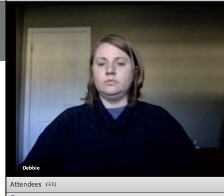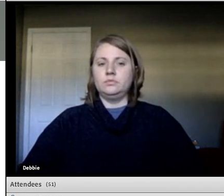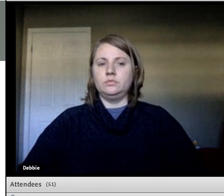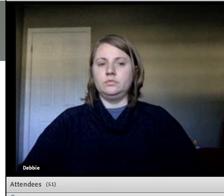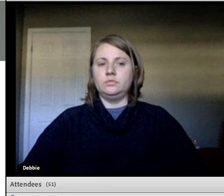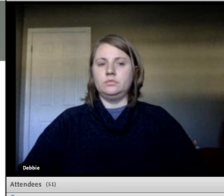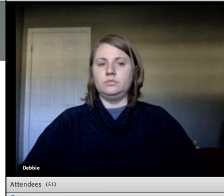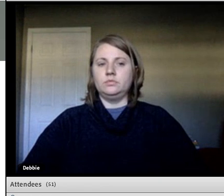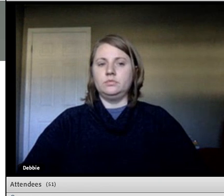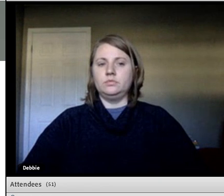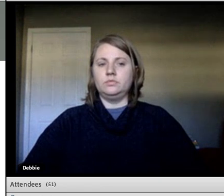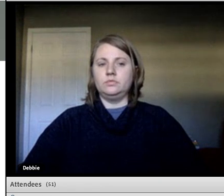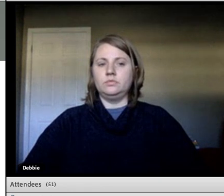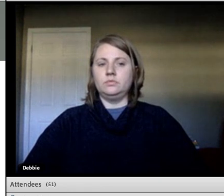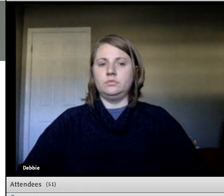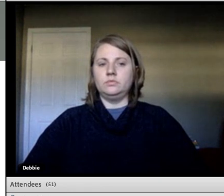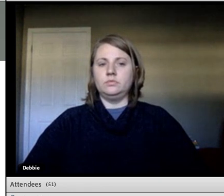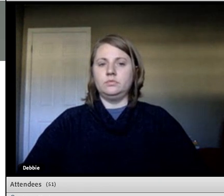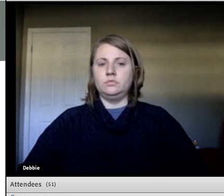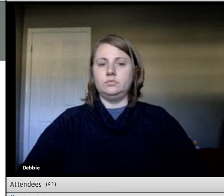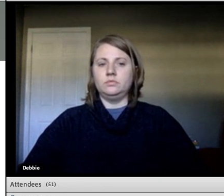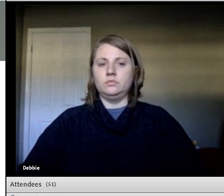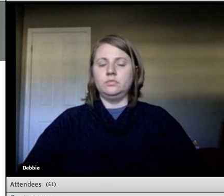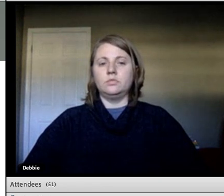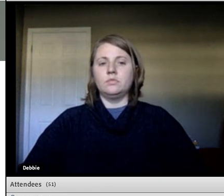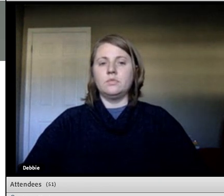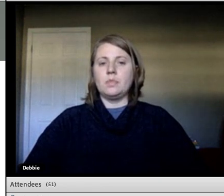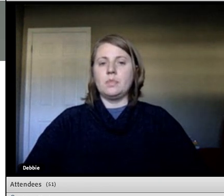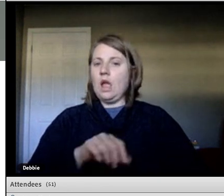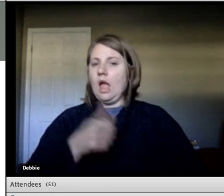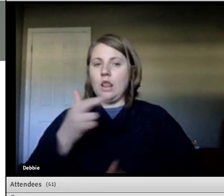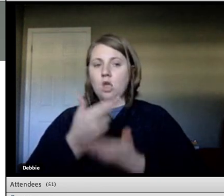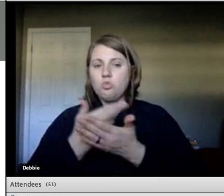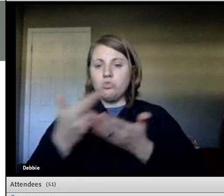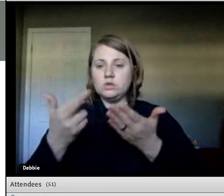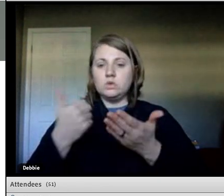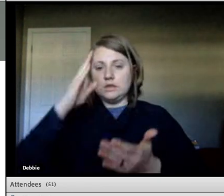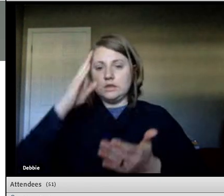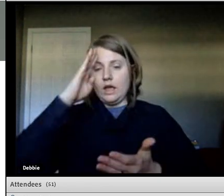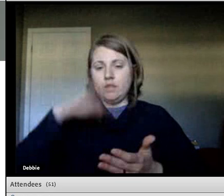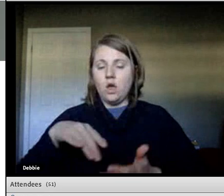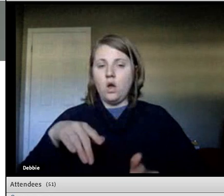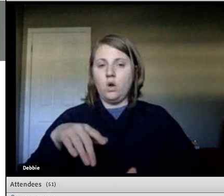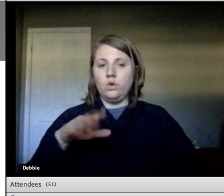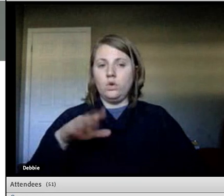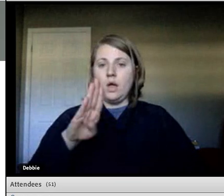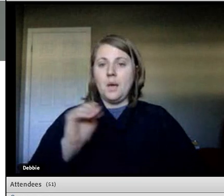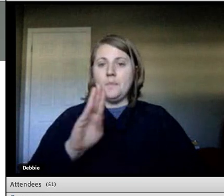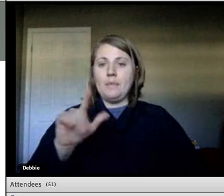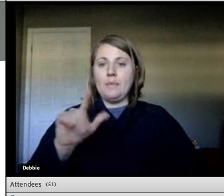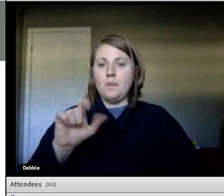So are there any resources -- I know Babelfish was mentioned. I'm going to add that to the slides